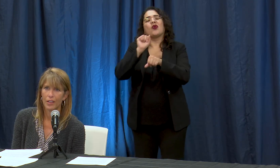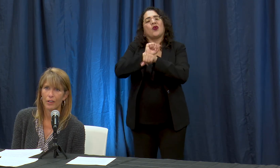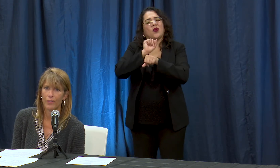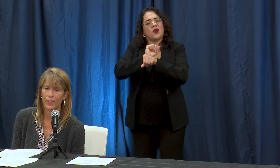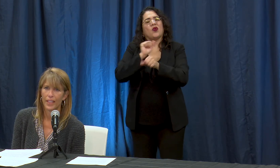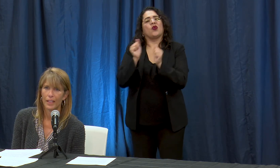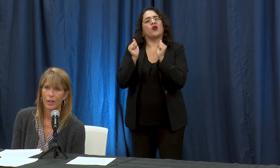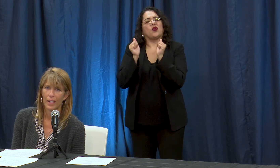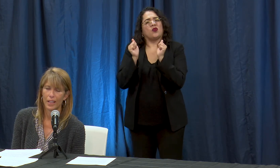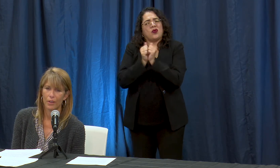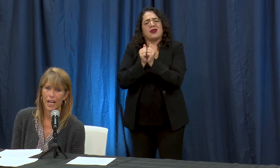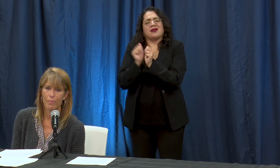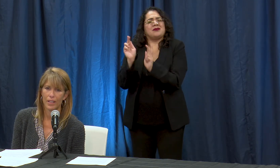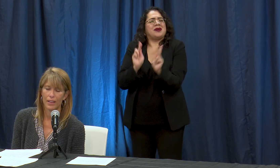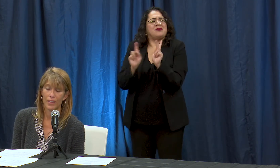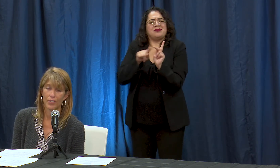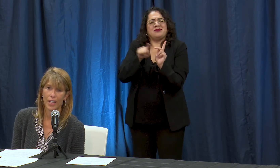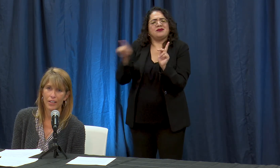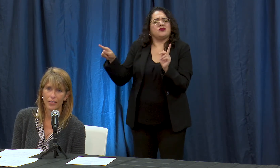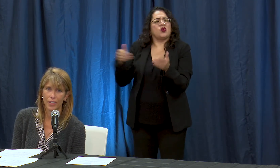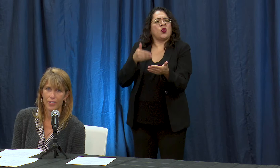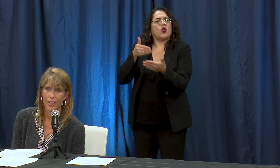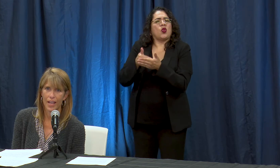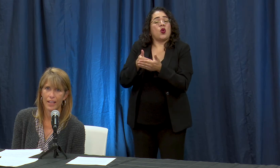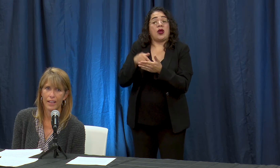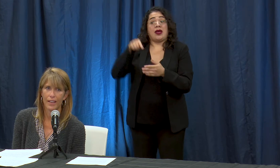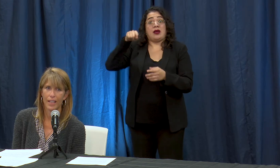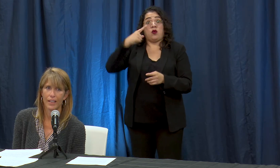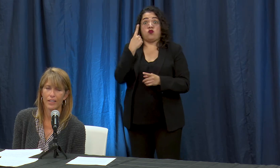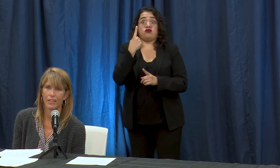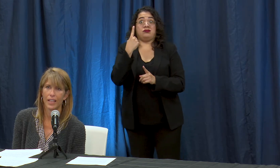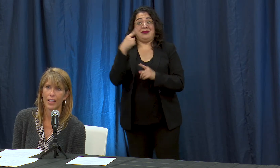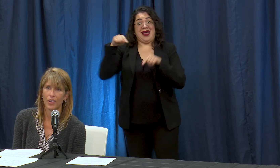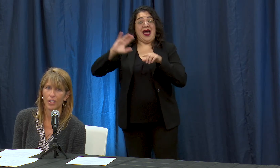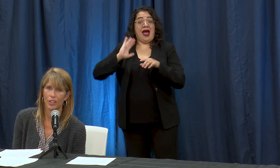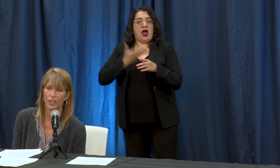what happened in this case is that the delays all occurred